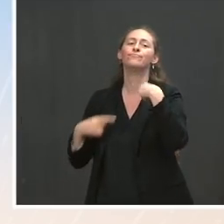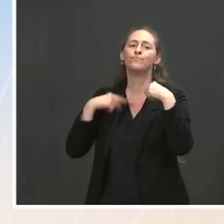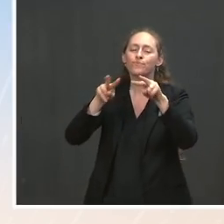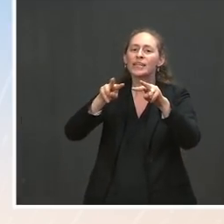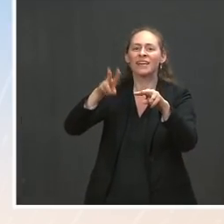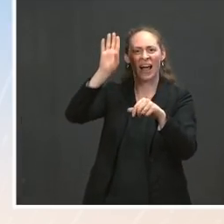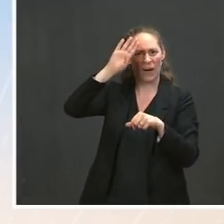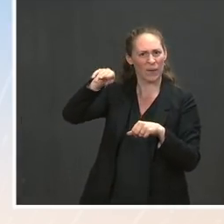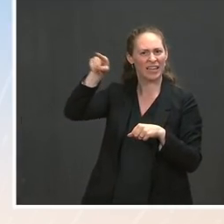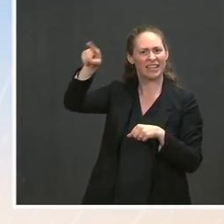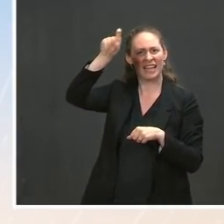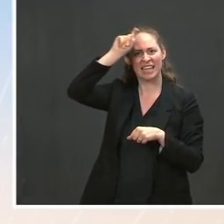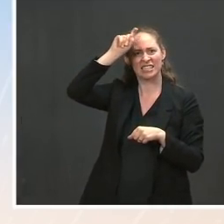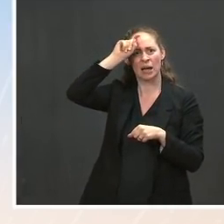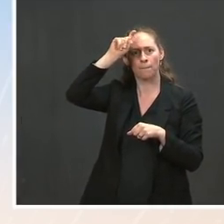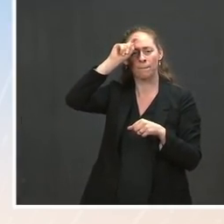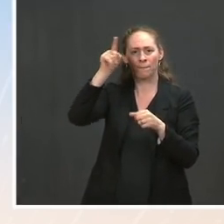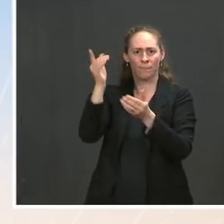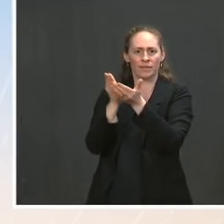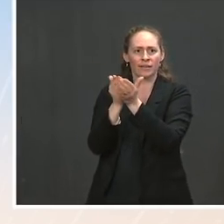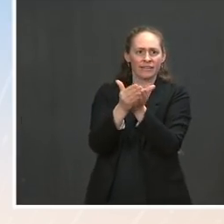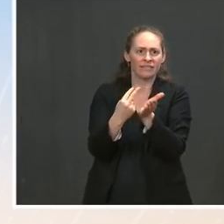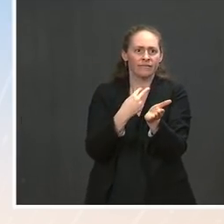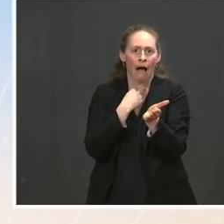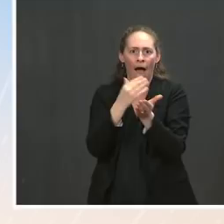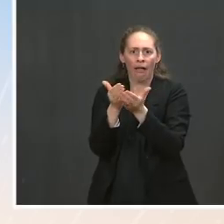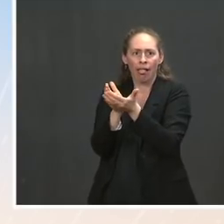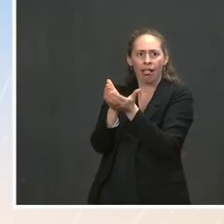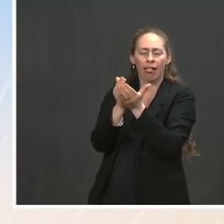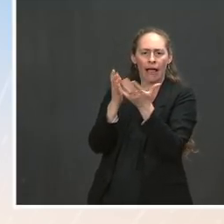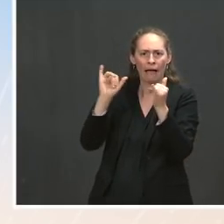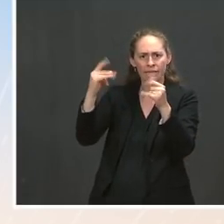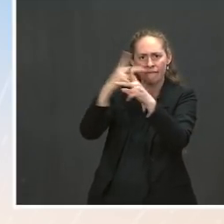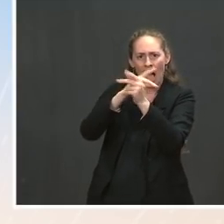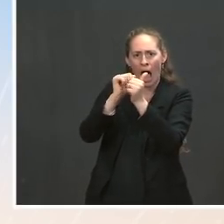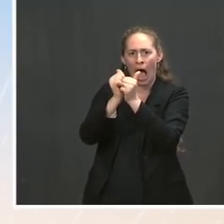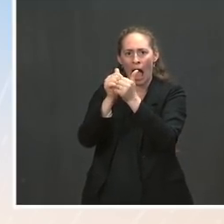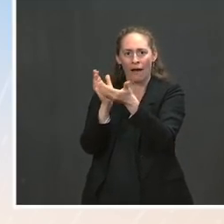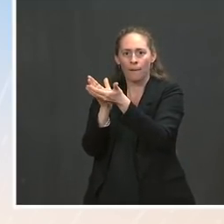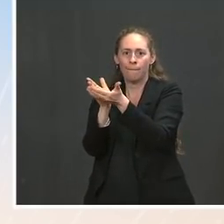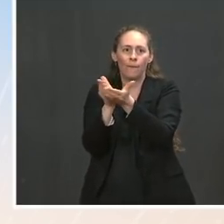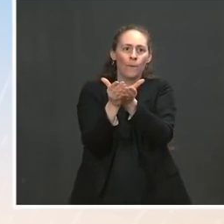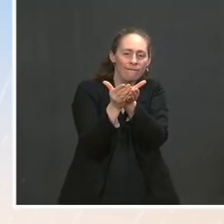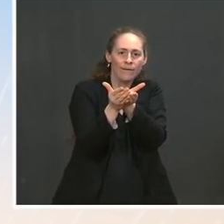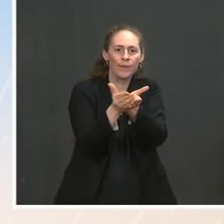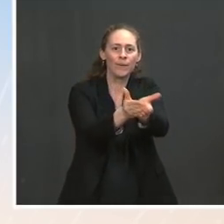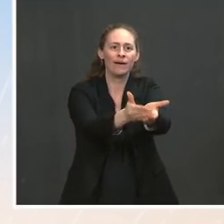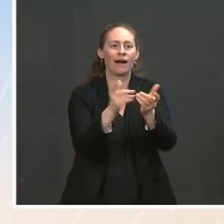as soon as possible and continue traffic. As part of our active, I should say, diplomatic dialogue with Egypt,